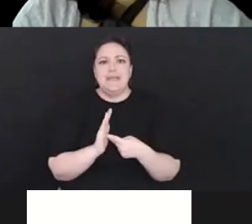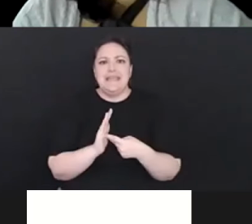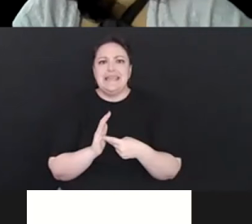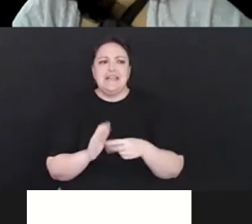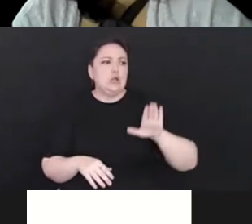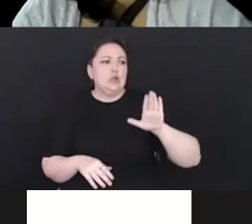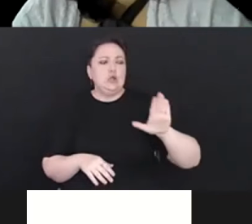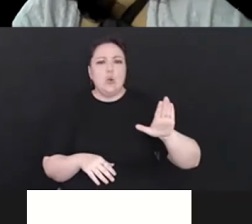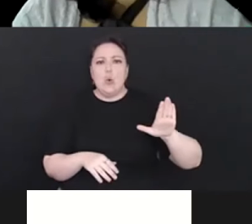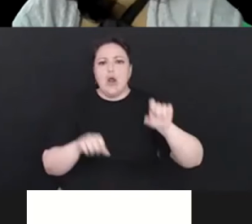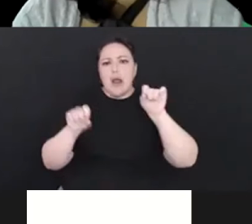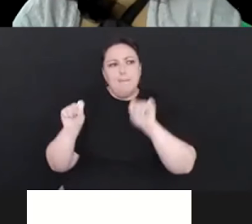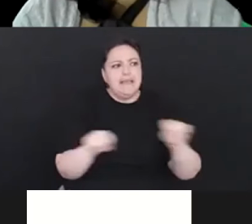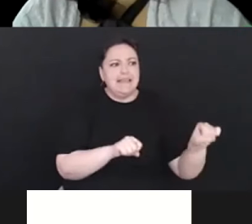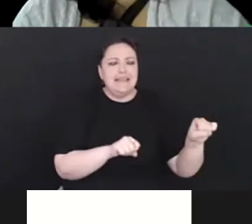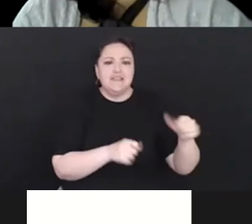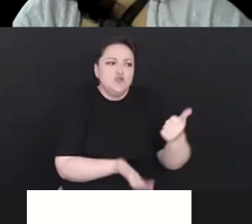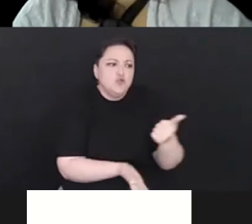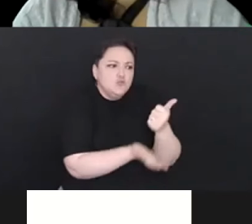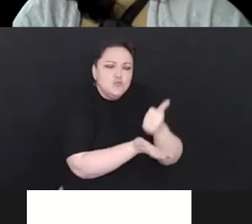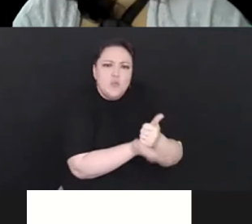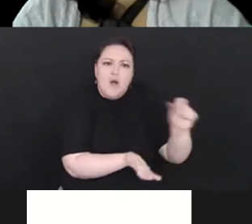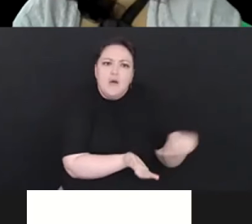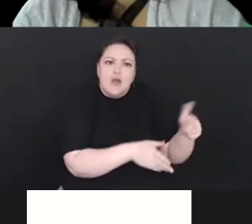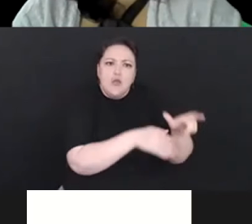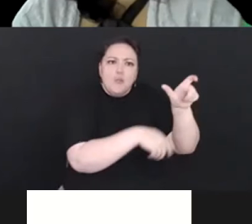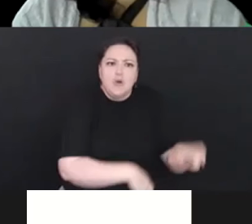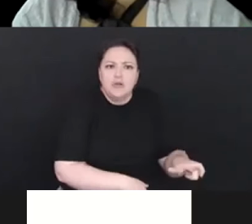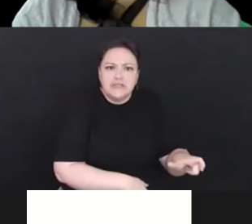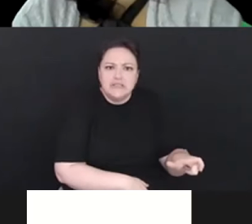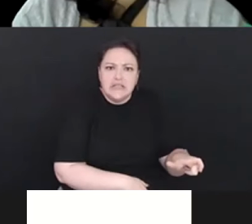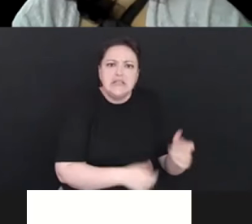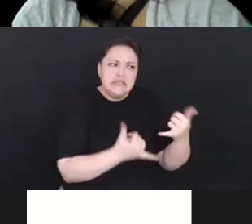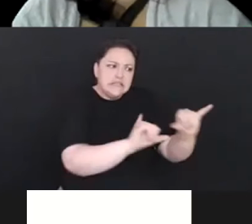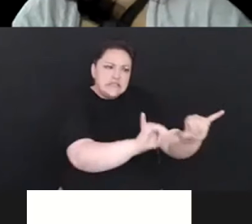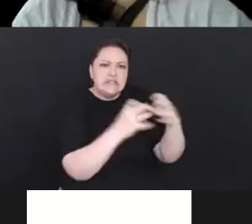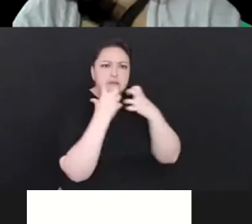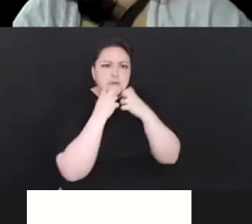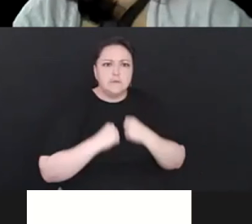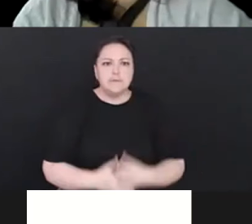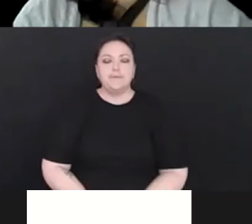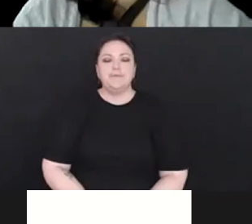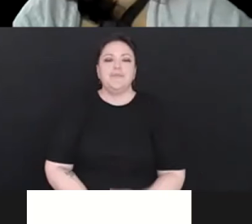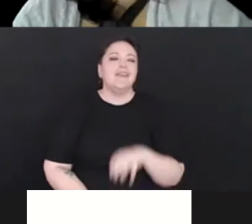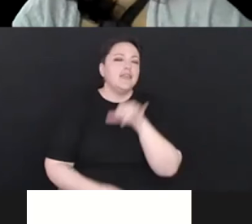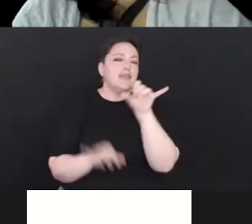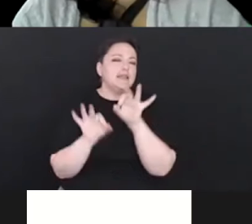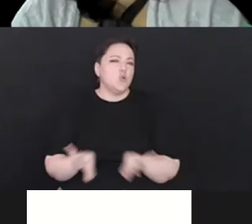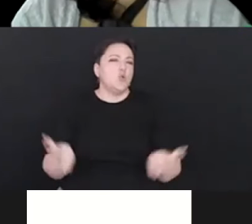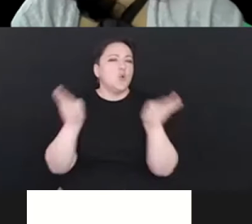else who needs something from you. Um, I, I think that's a really critical way to think